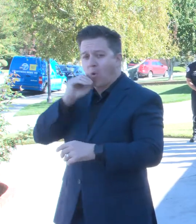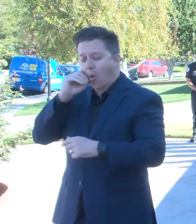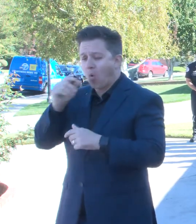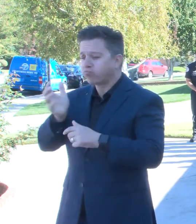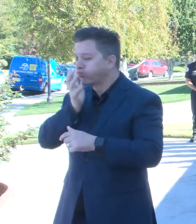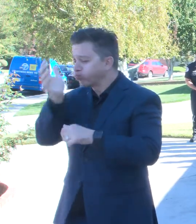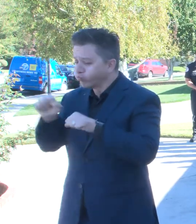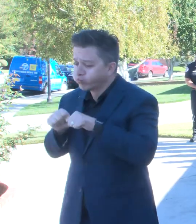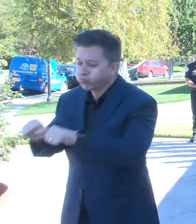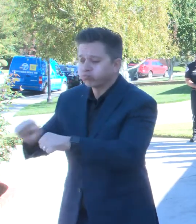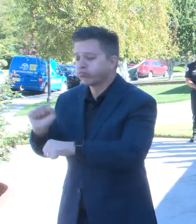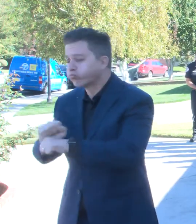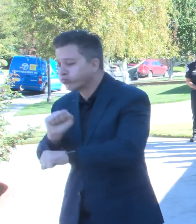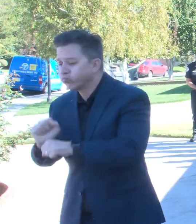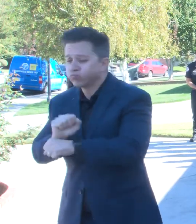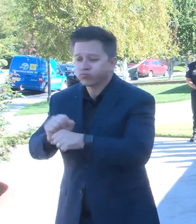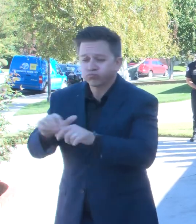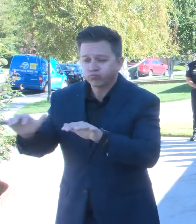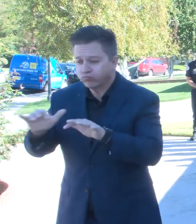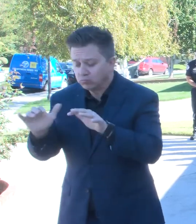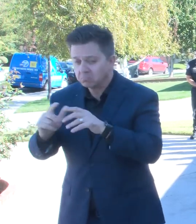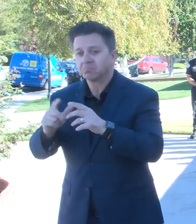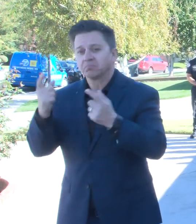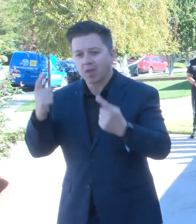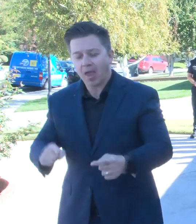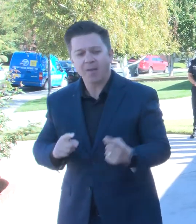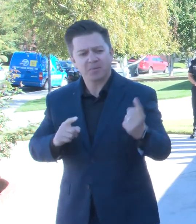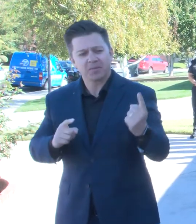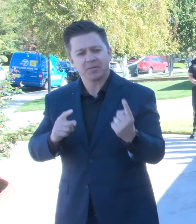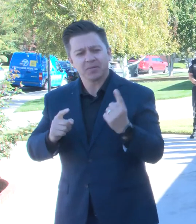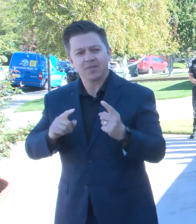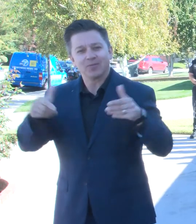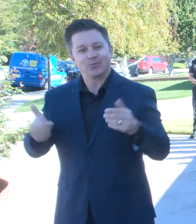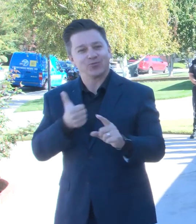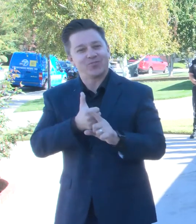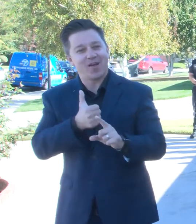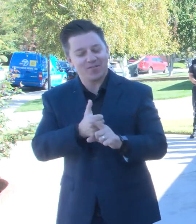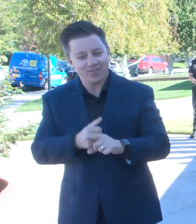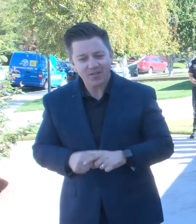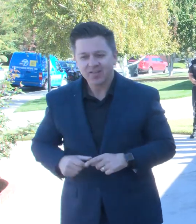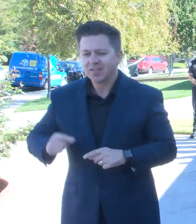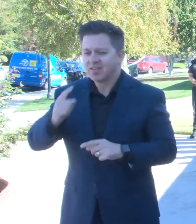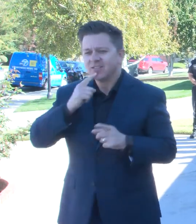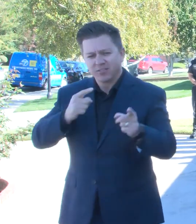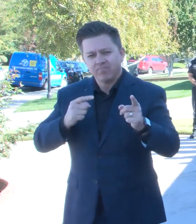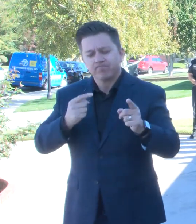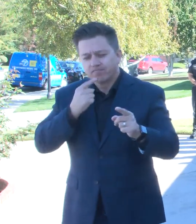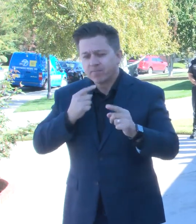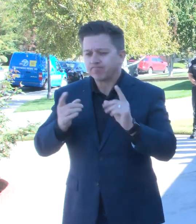doing some yard work in the process she came over she introduced herself she told me that she liked